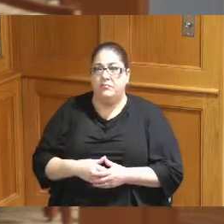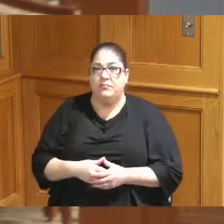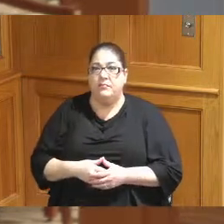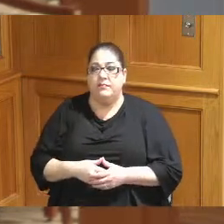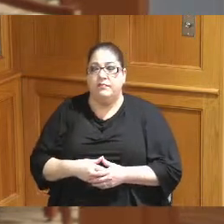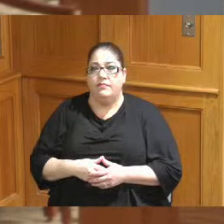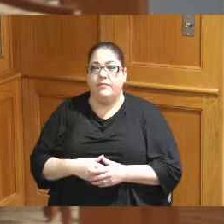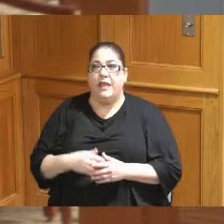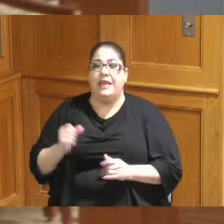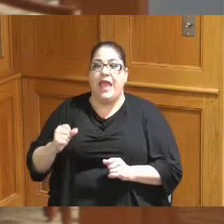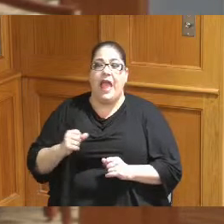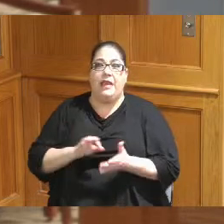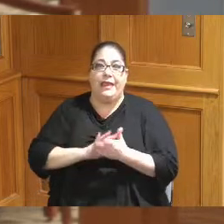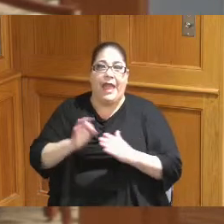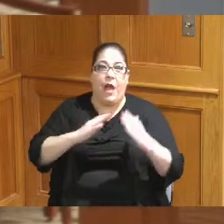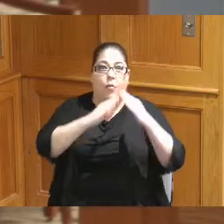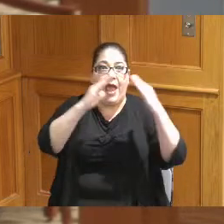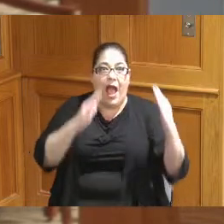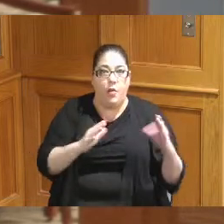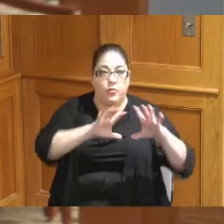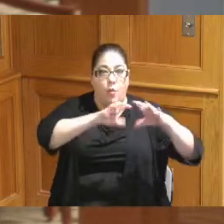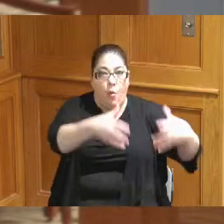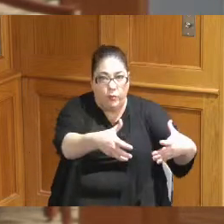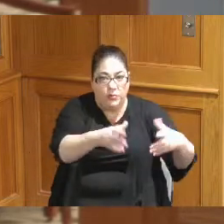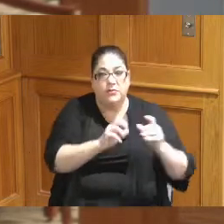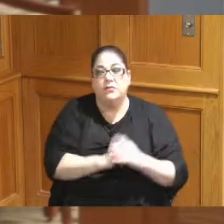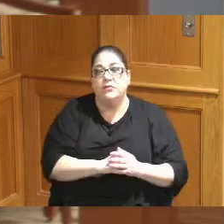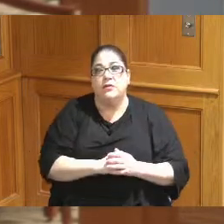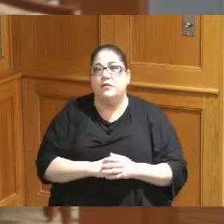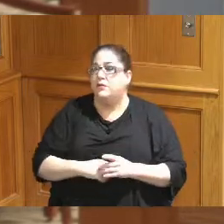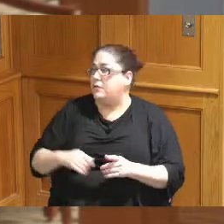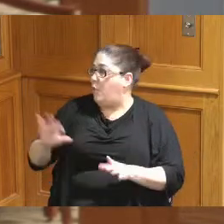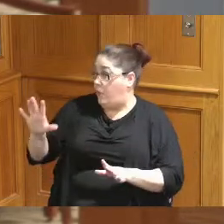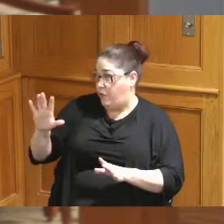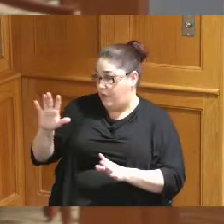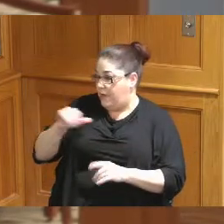households and things like that if you'd like to see it yeah I don't need that specifics but I'm